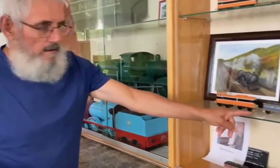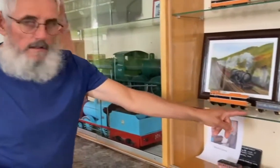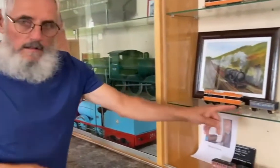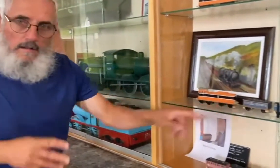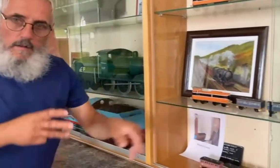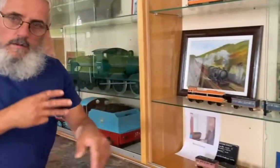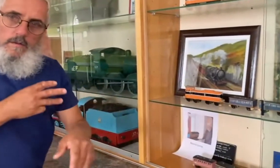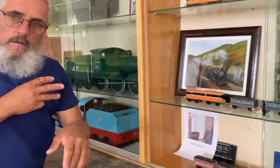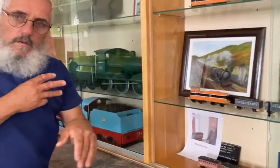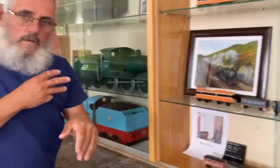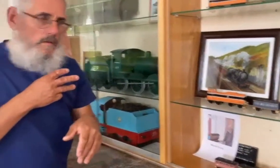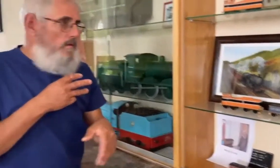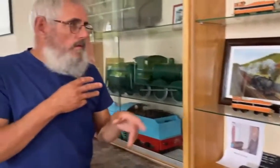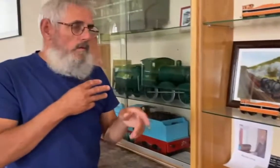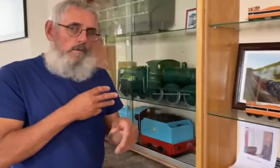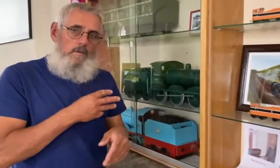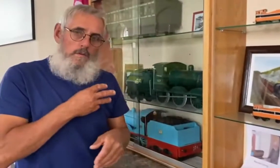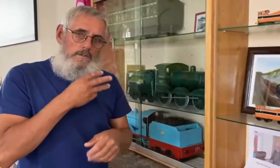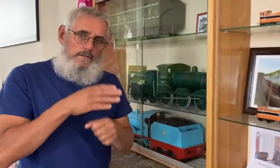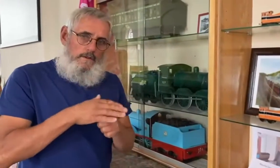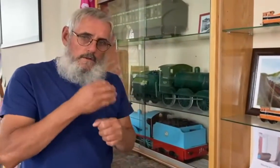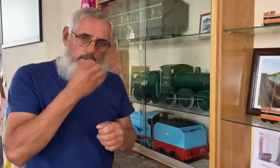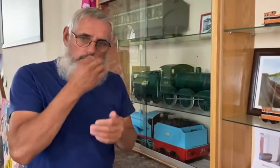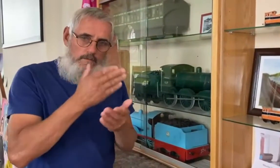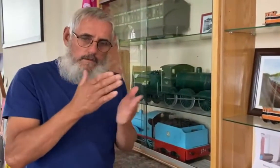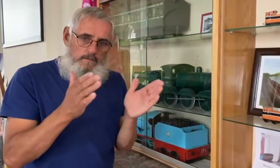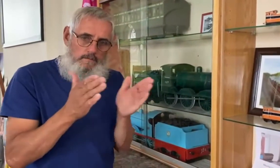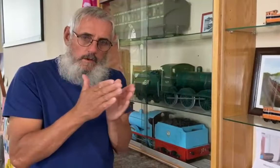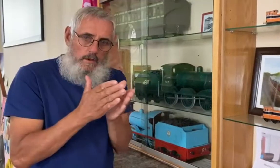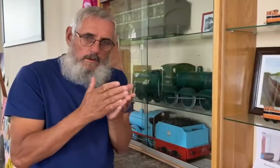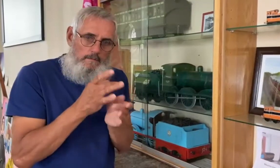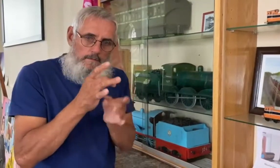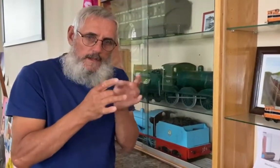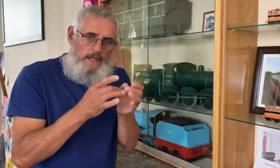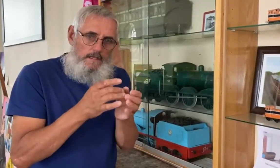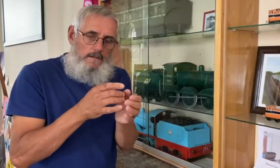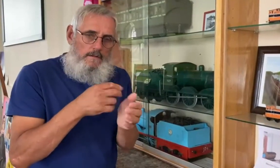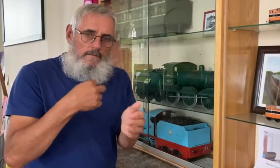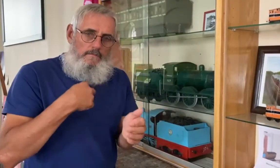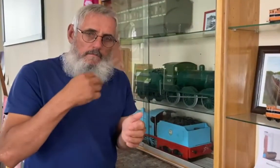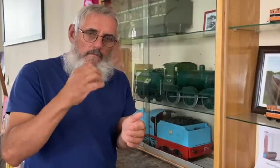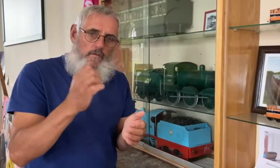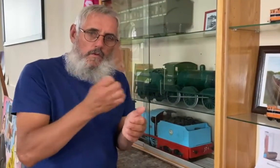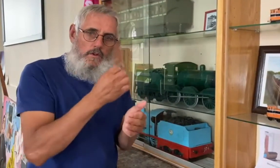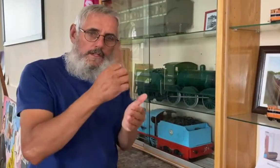These are wonderful miniature train models. Some are of very early Irish trains from about